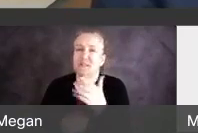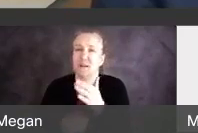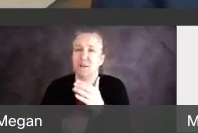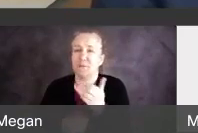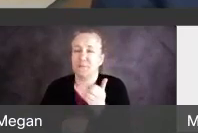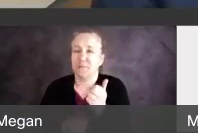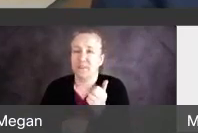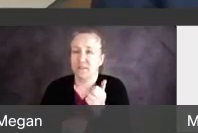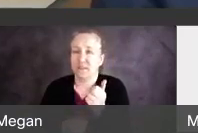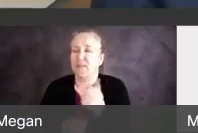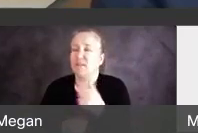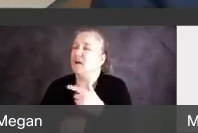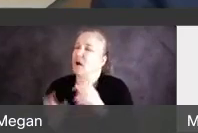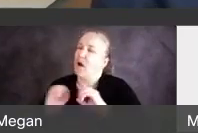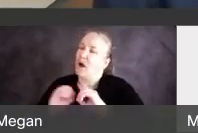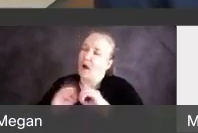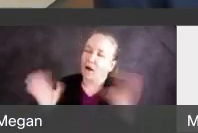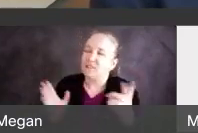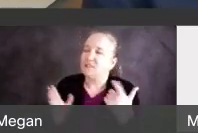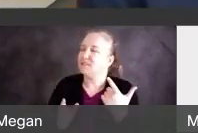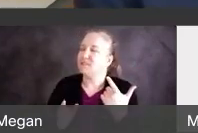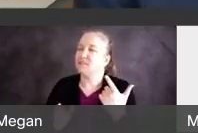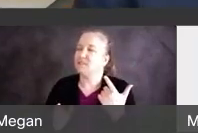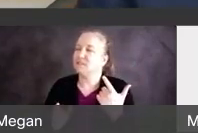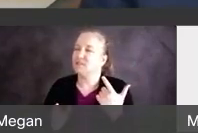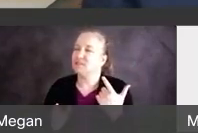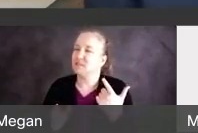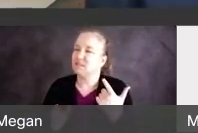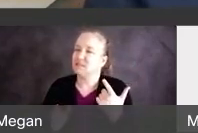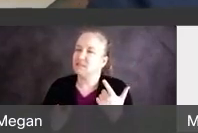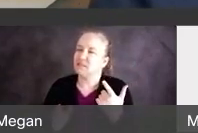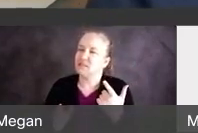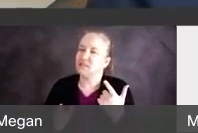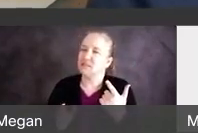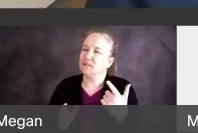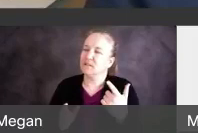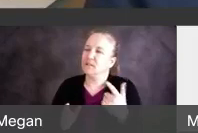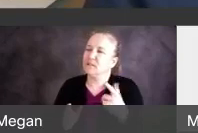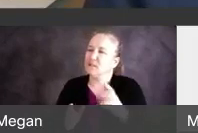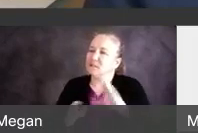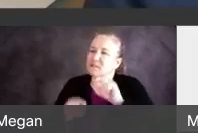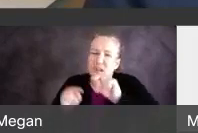you know, there's obviously a clear need from the collar counties for more information, for more